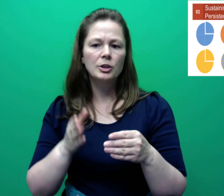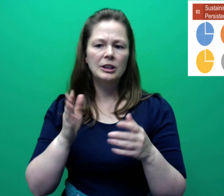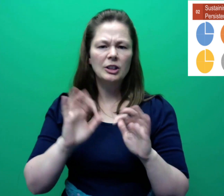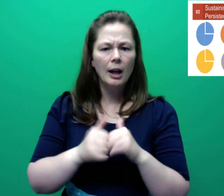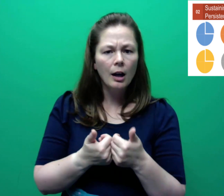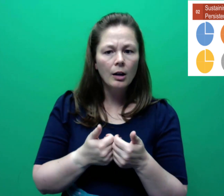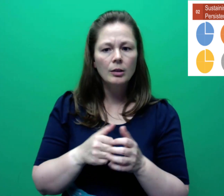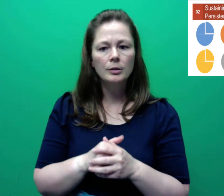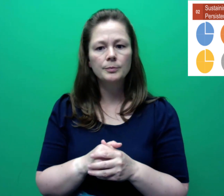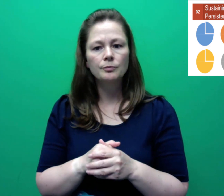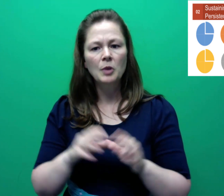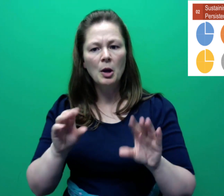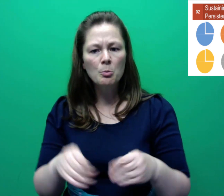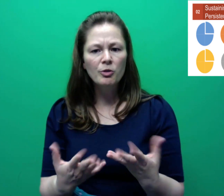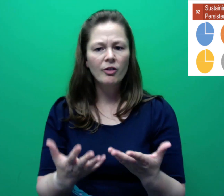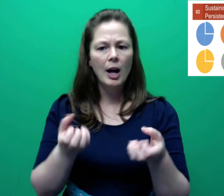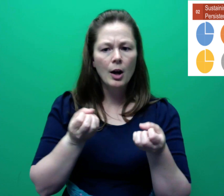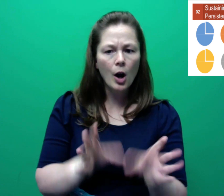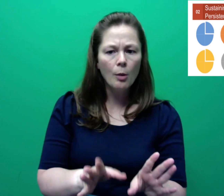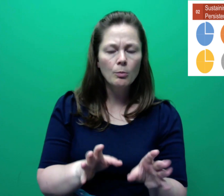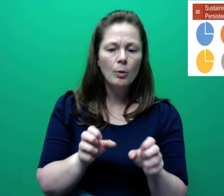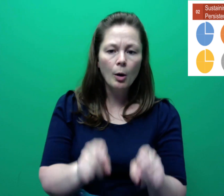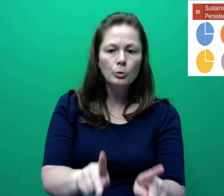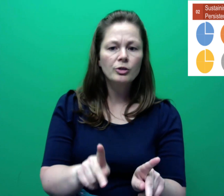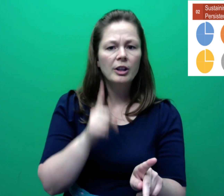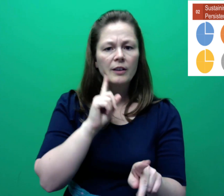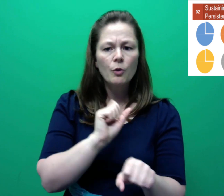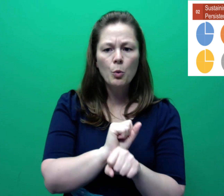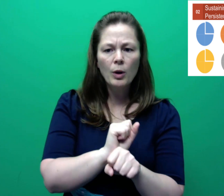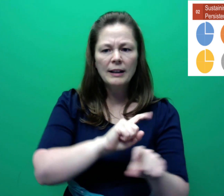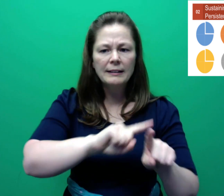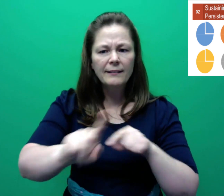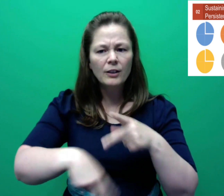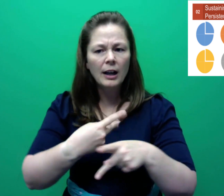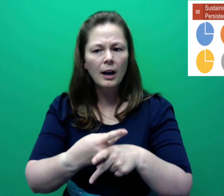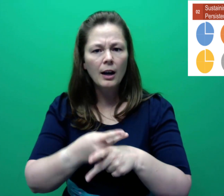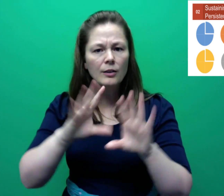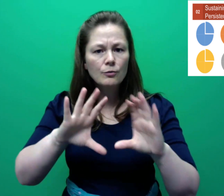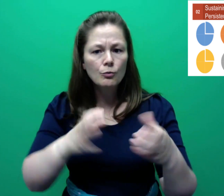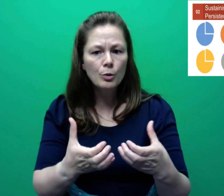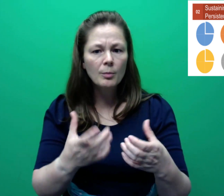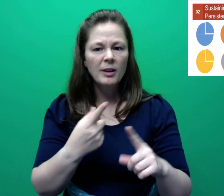This can be accomplished by providing opportunities for working with different